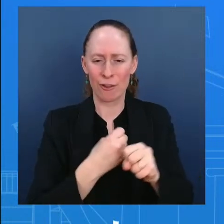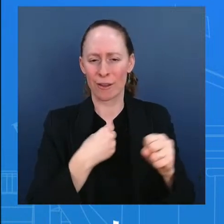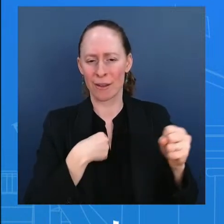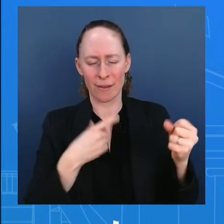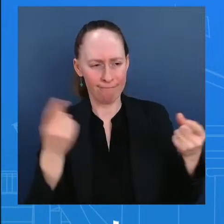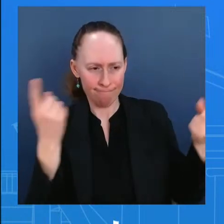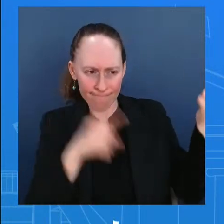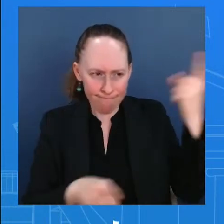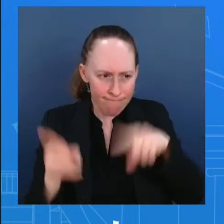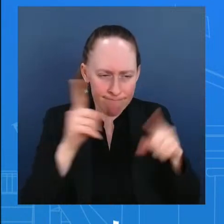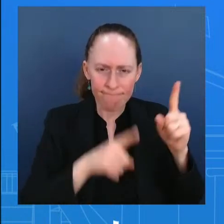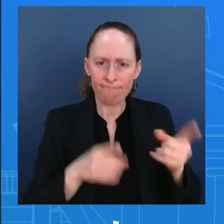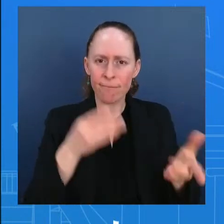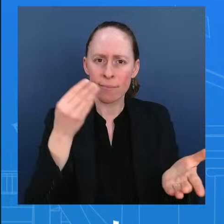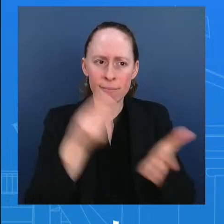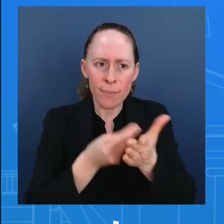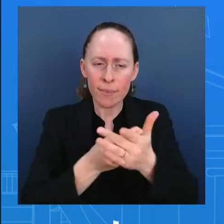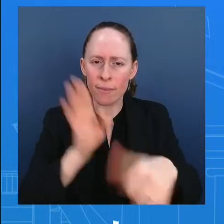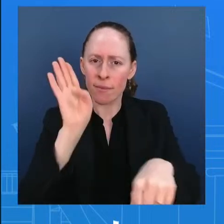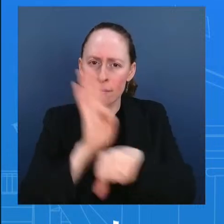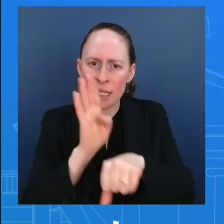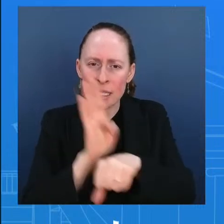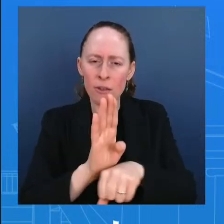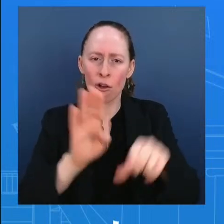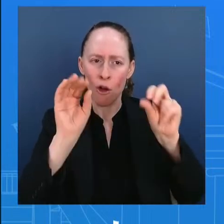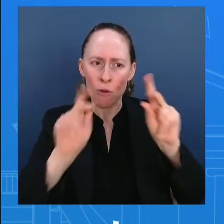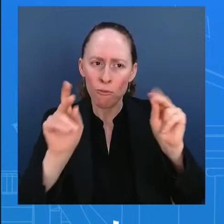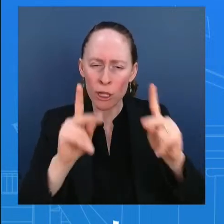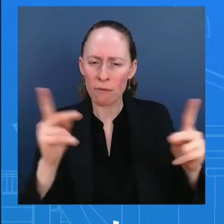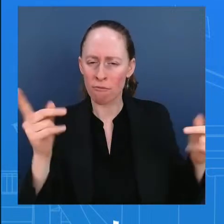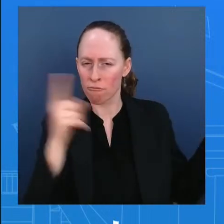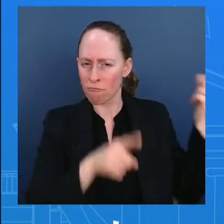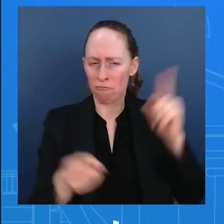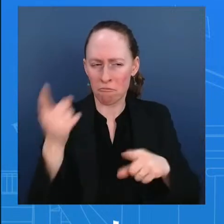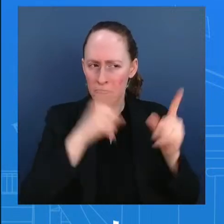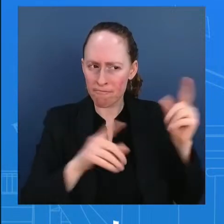work tirelessly on over the past four years. And certainly, we talked to Japan